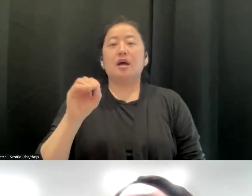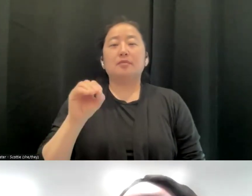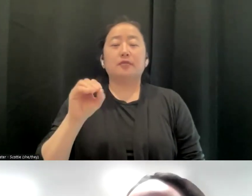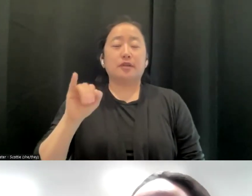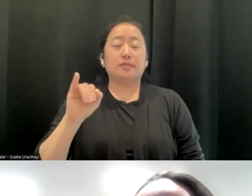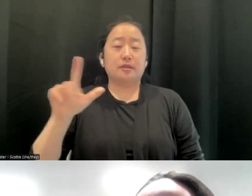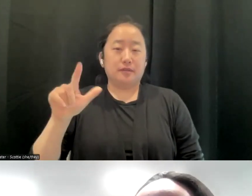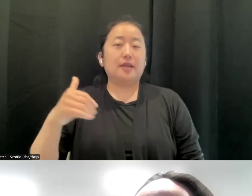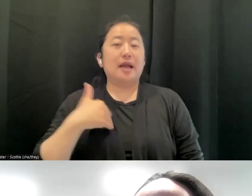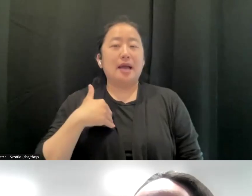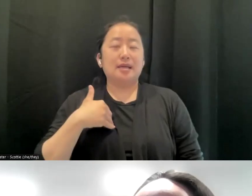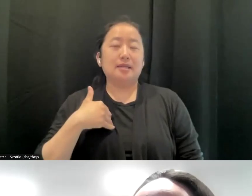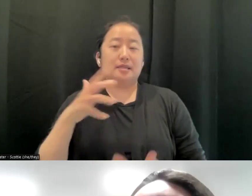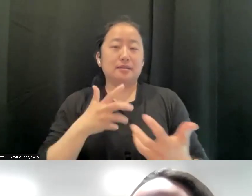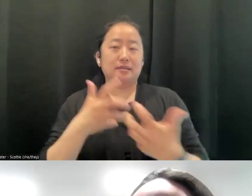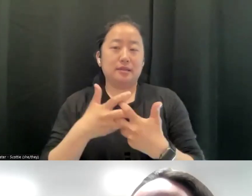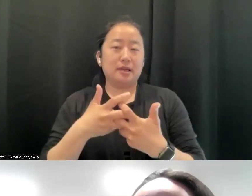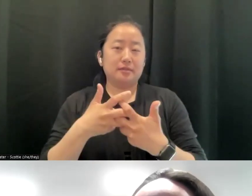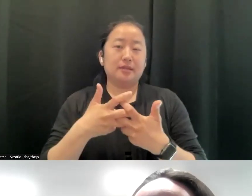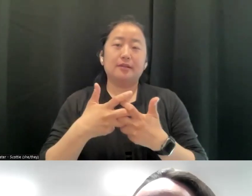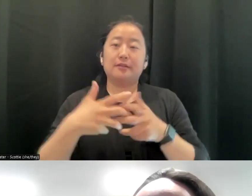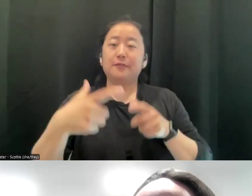available for short term loan. So we have really been beefing